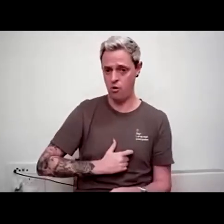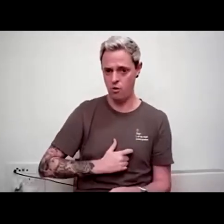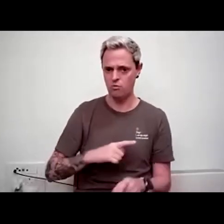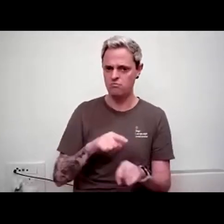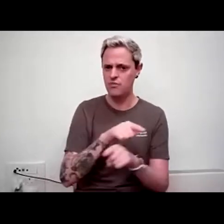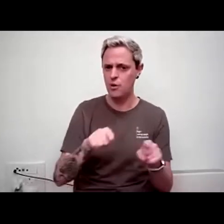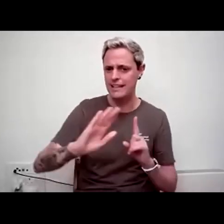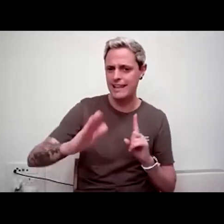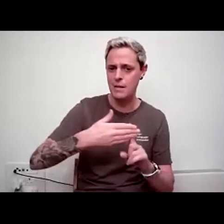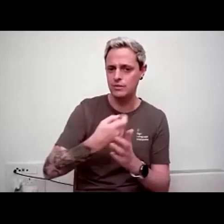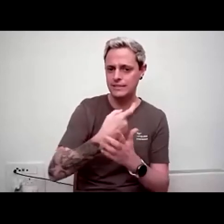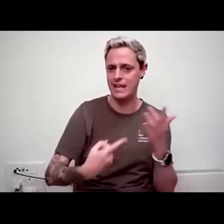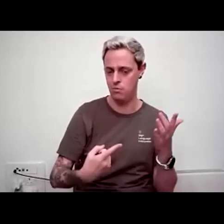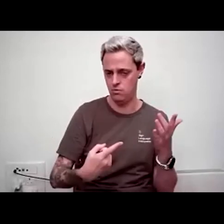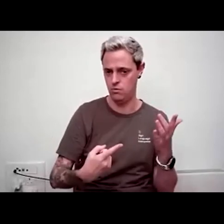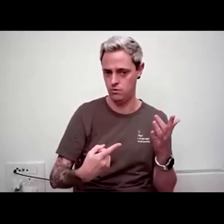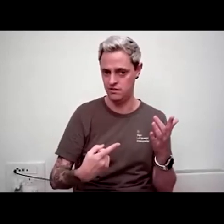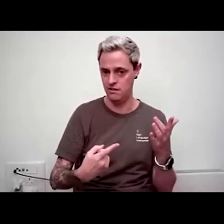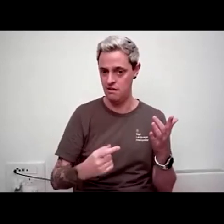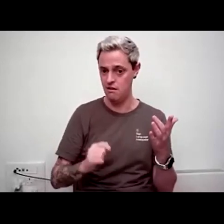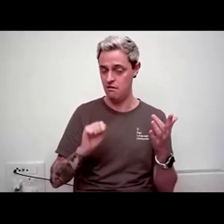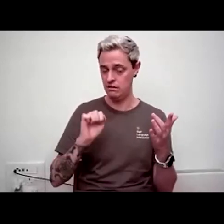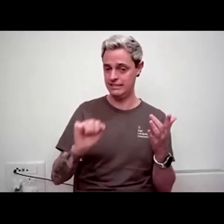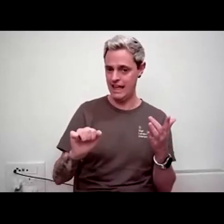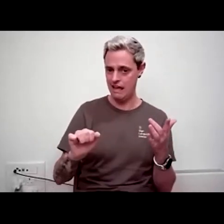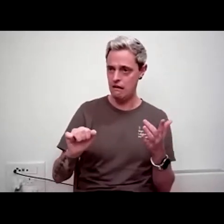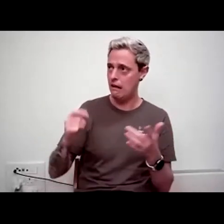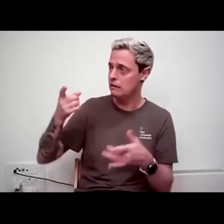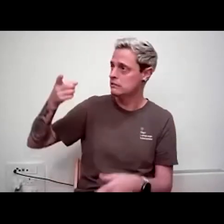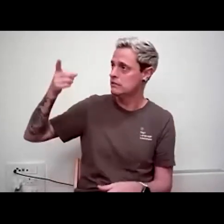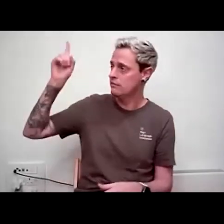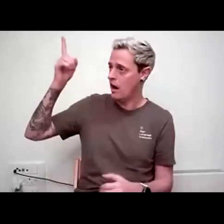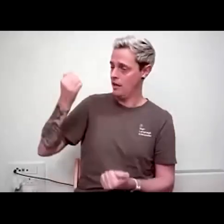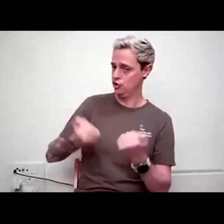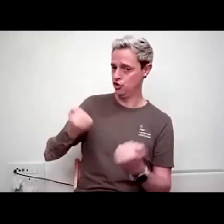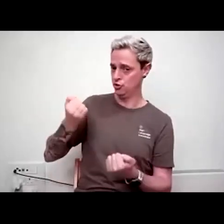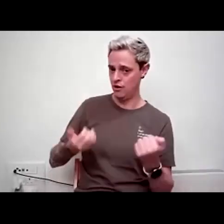is in communicating divine judgment against the ableist assumptions of liberal society